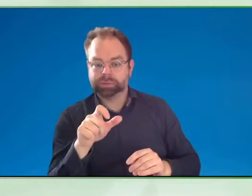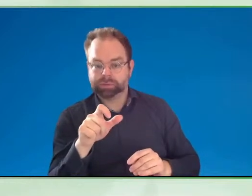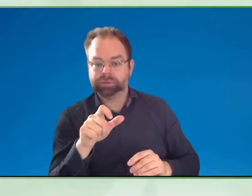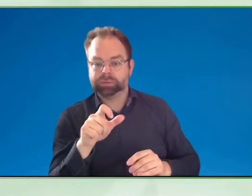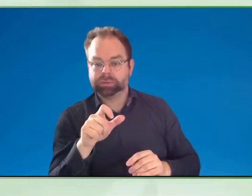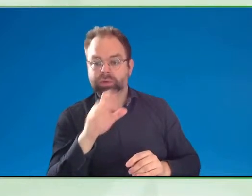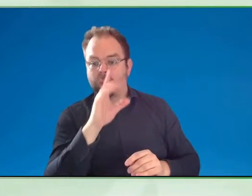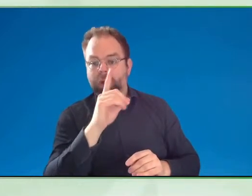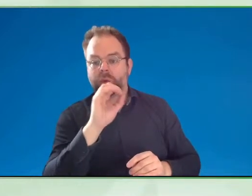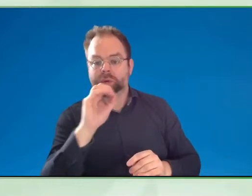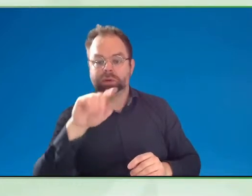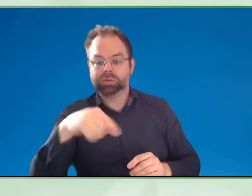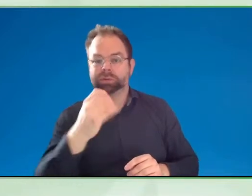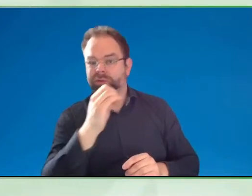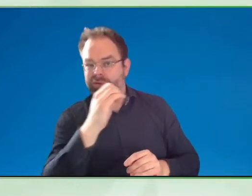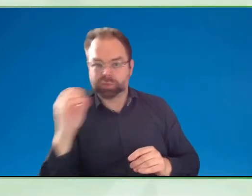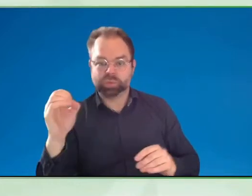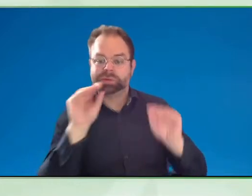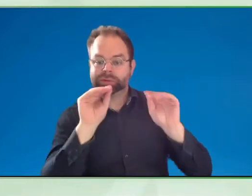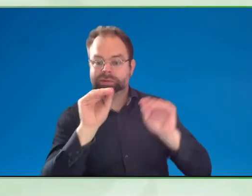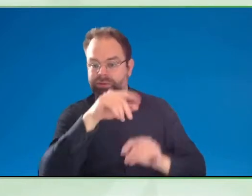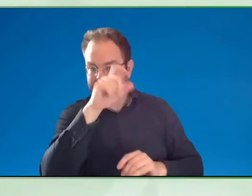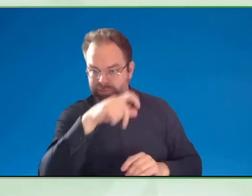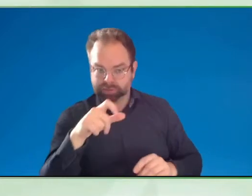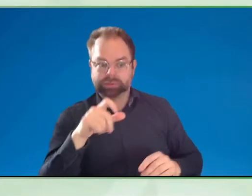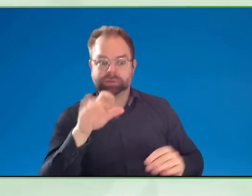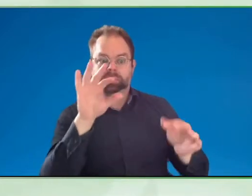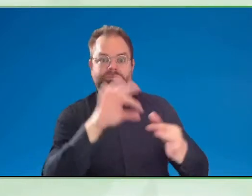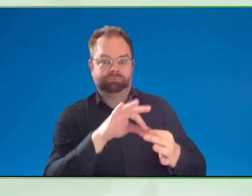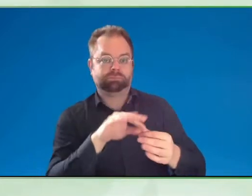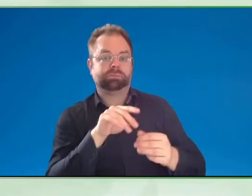Have trained many teachers and we have seen the impact.